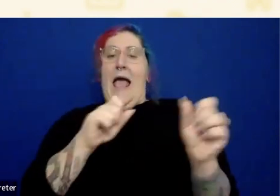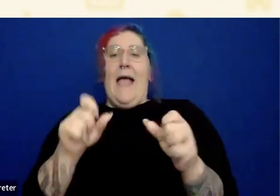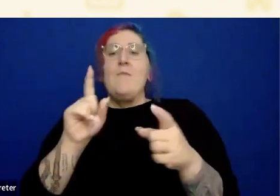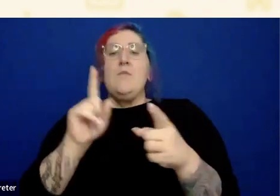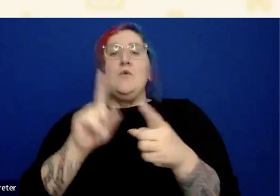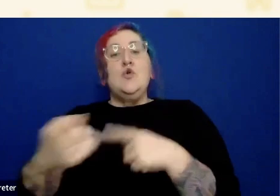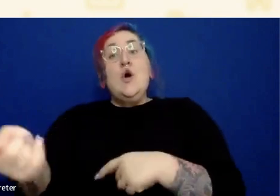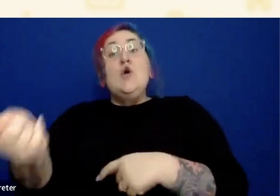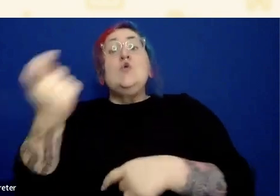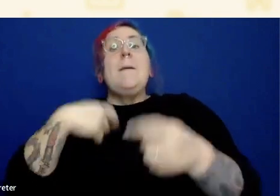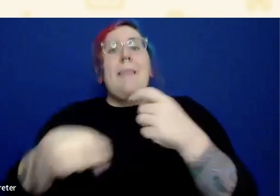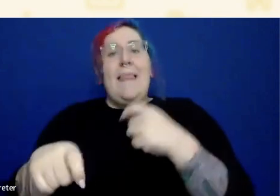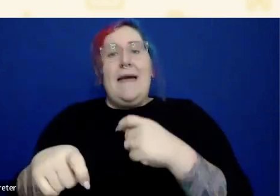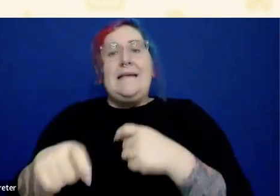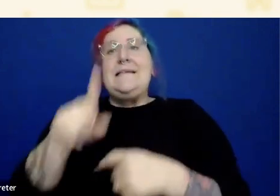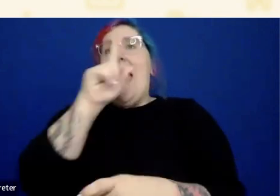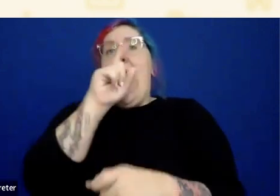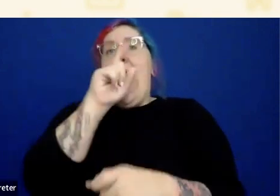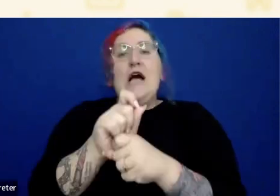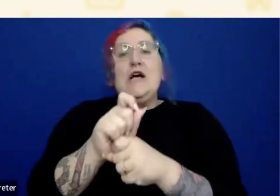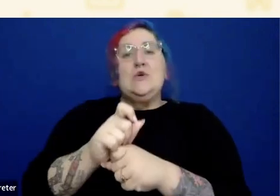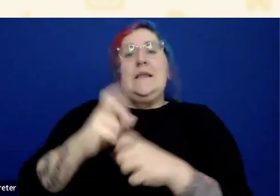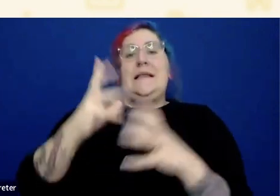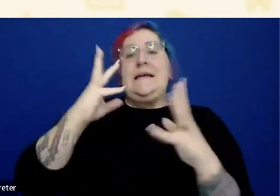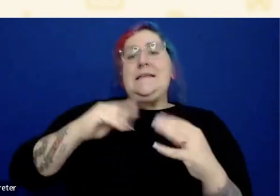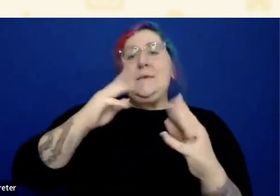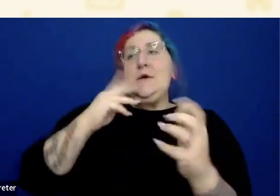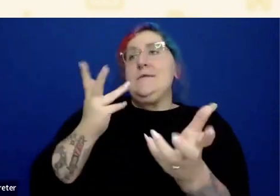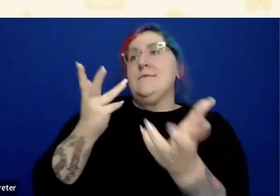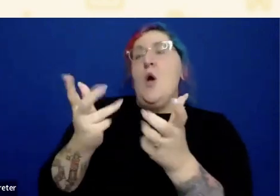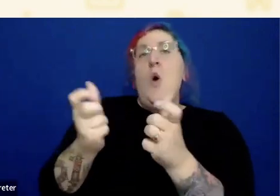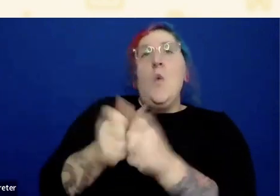to someone who lives that experience every day,